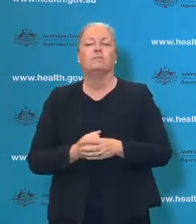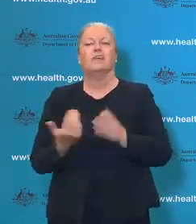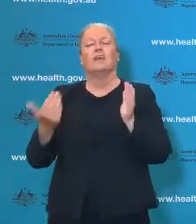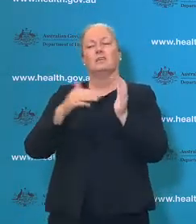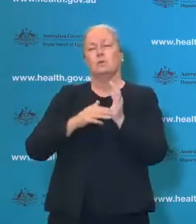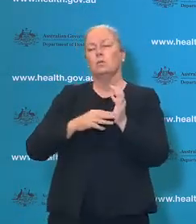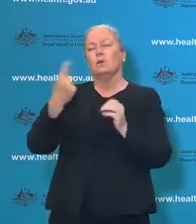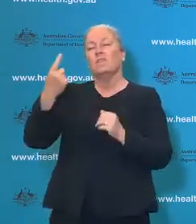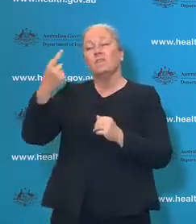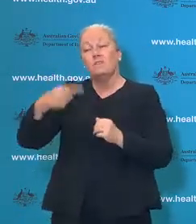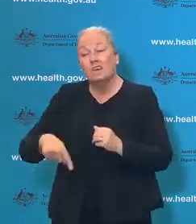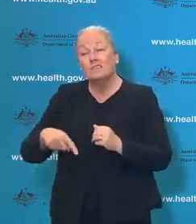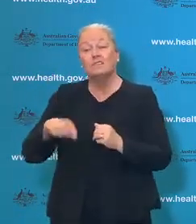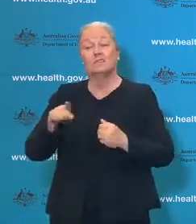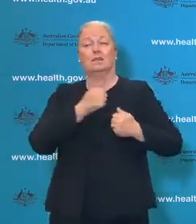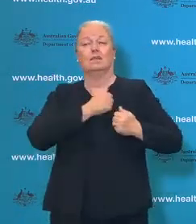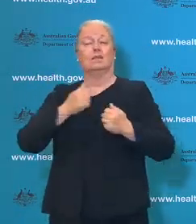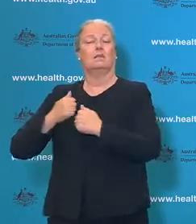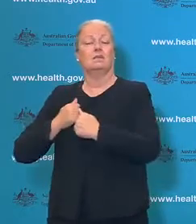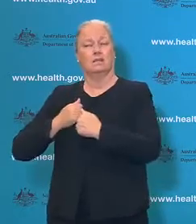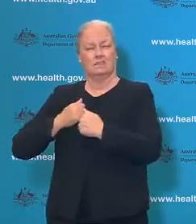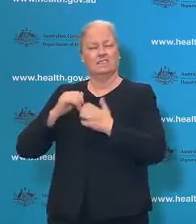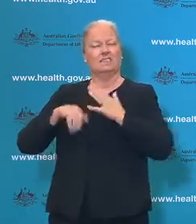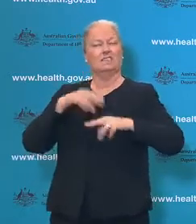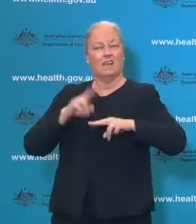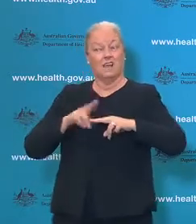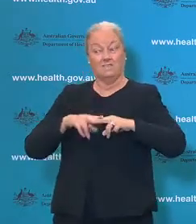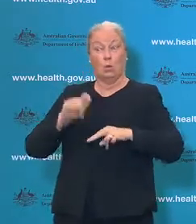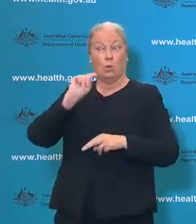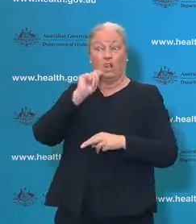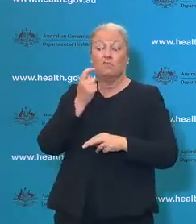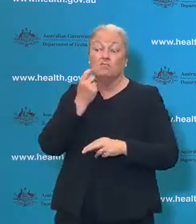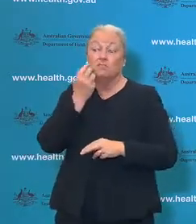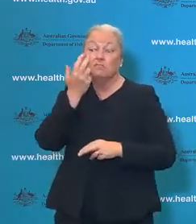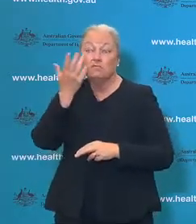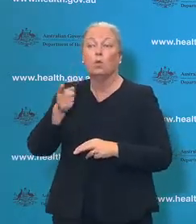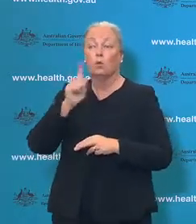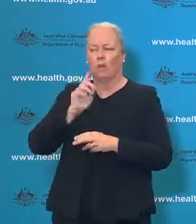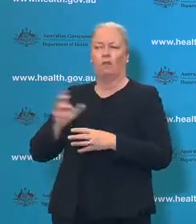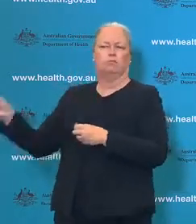personnel will begin to deploy in the coming days. The Prime Minister is today